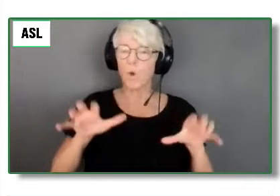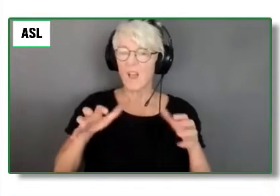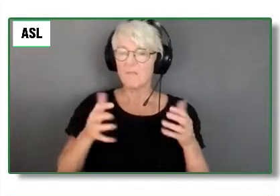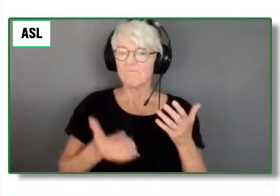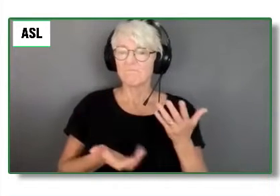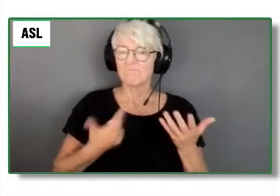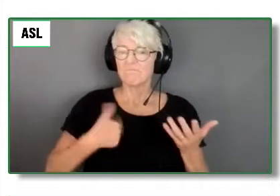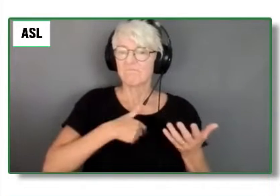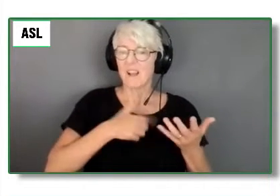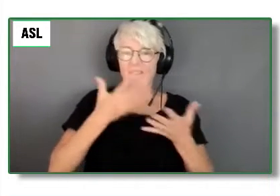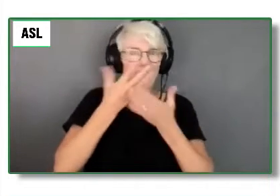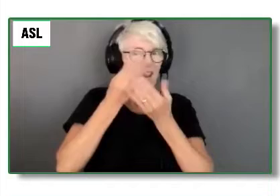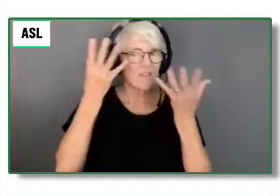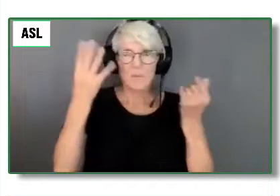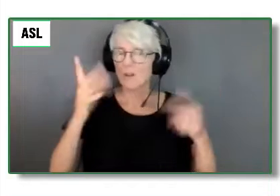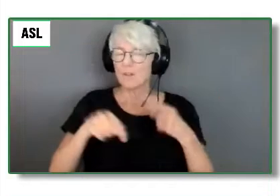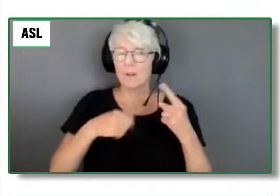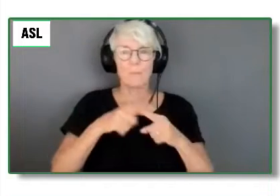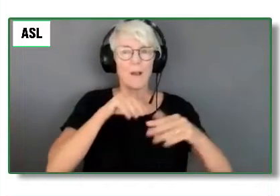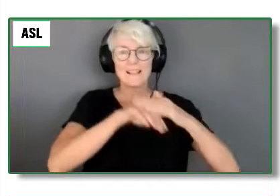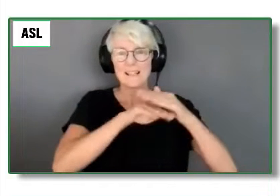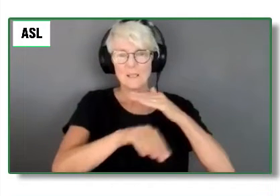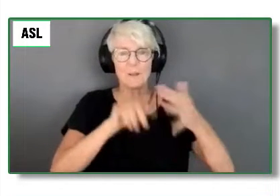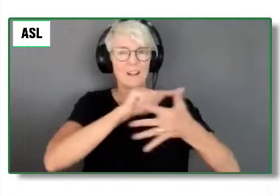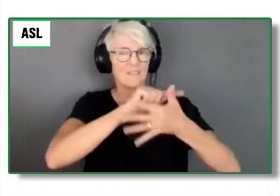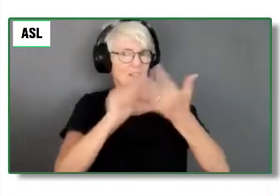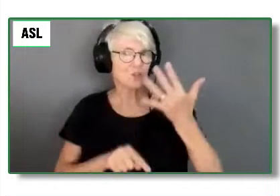features were. Working with the staff was the beginning